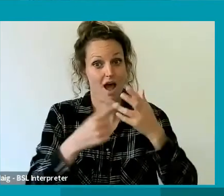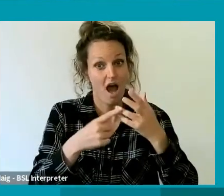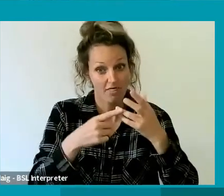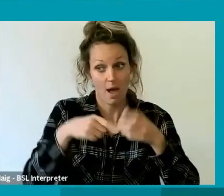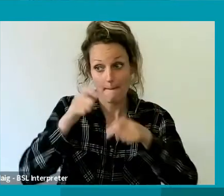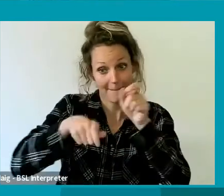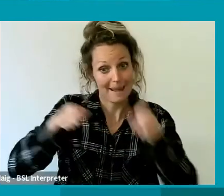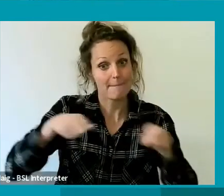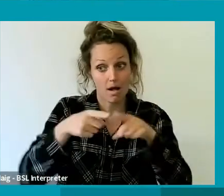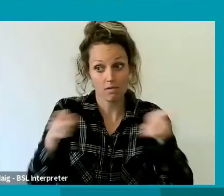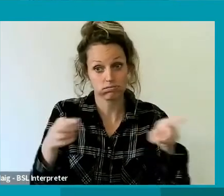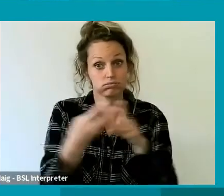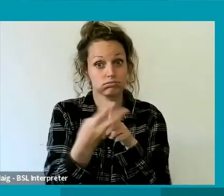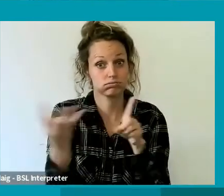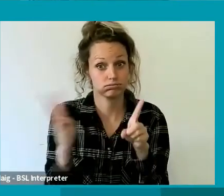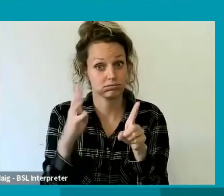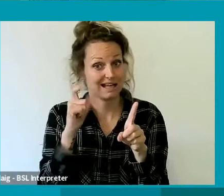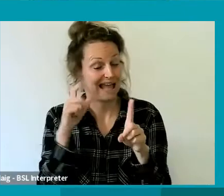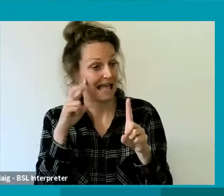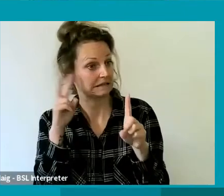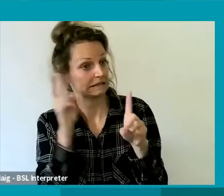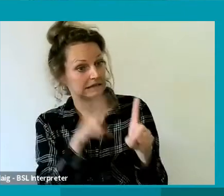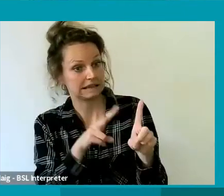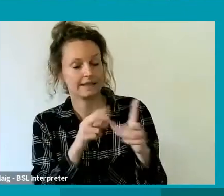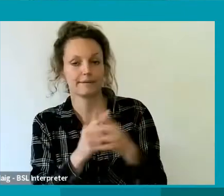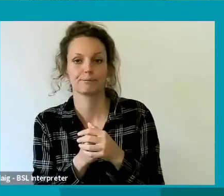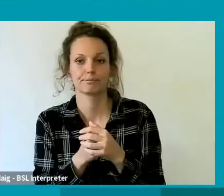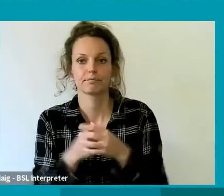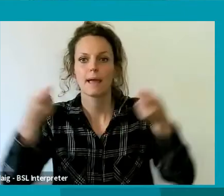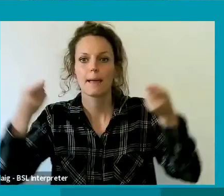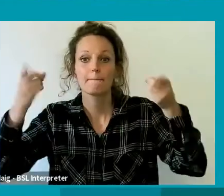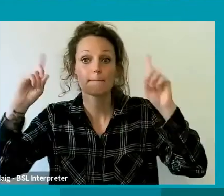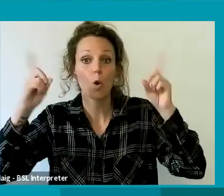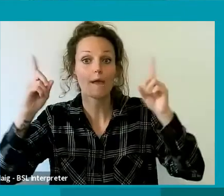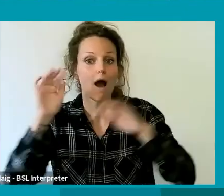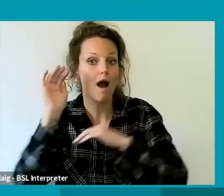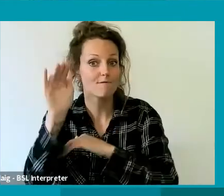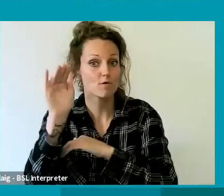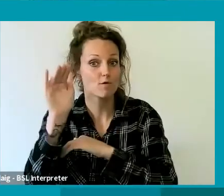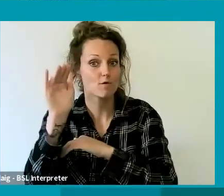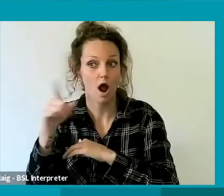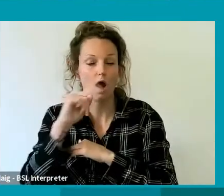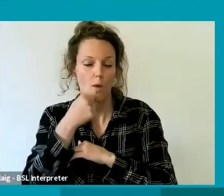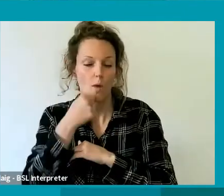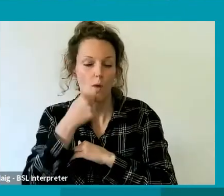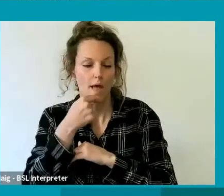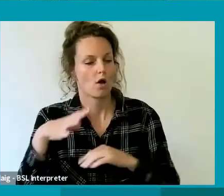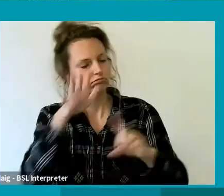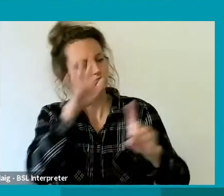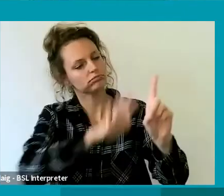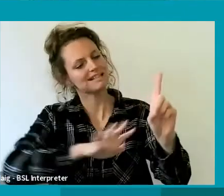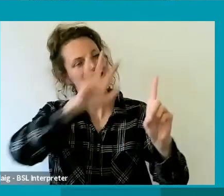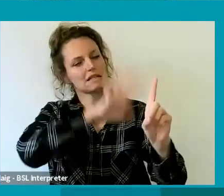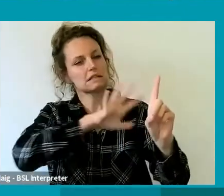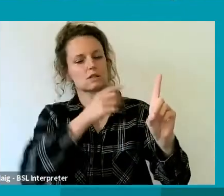wanting to get a sense of who you are, but that that that they're completely. So when you've Googled yourself,